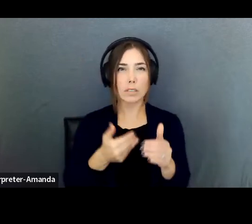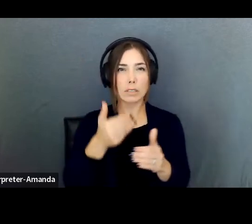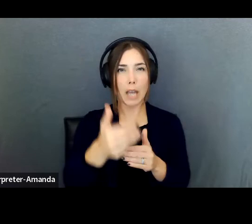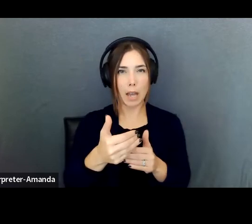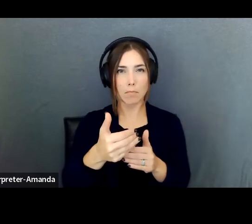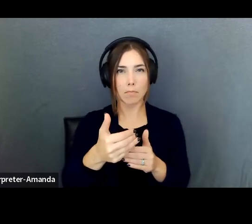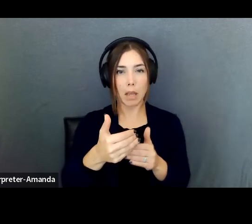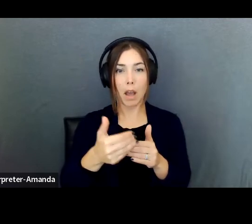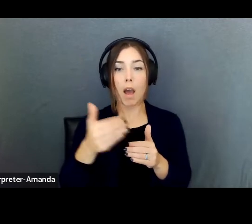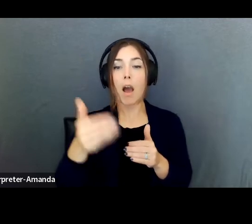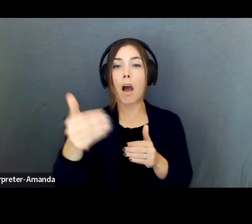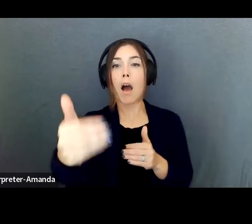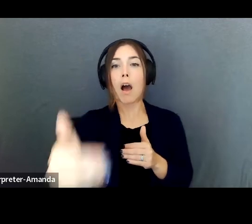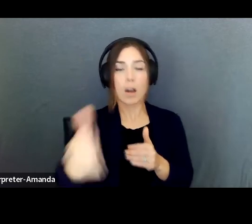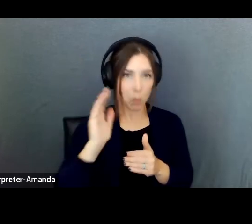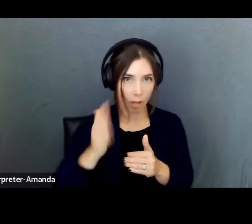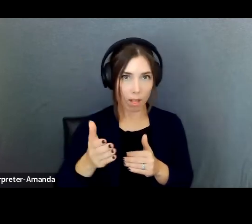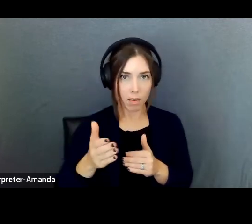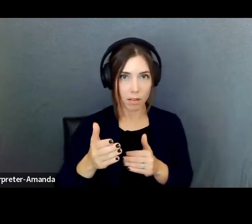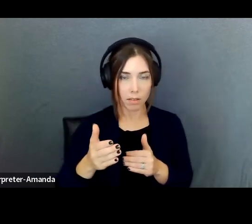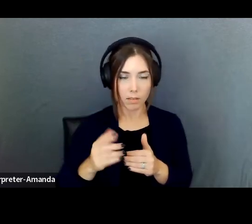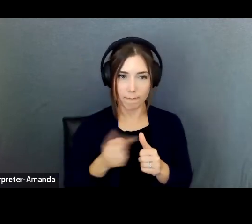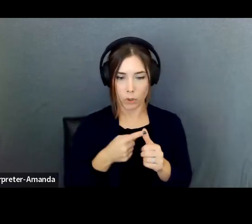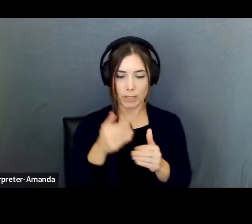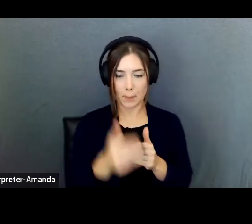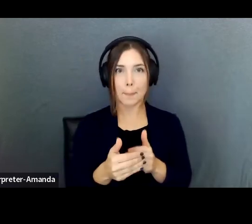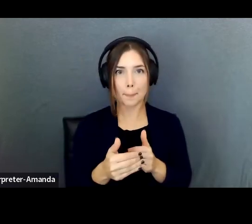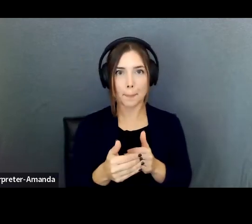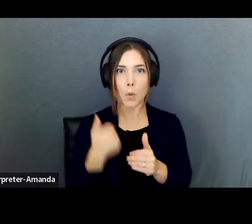You know we want to make sure that we are participating in the process and making sure